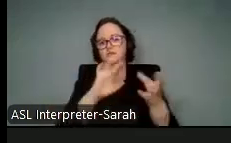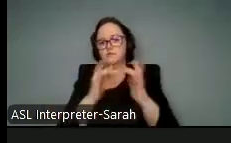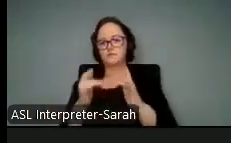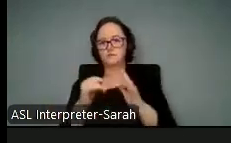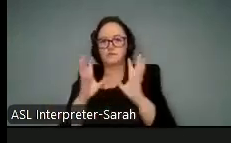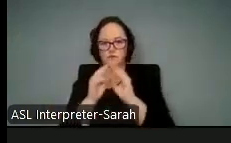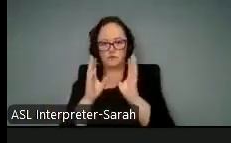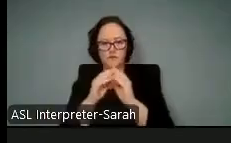Tyler: Yep.